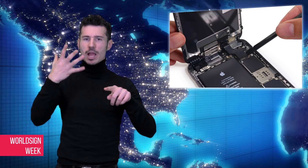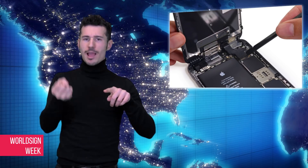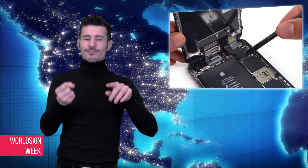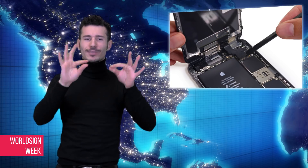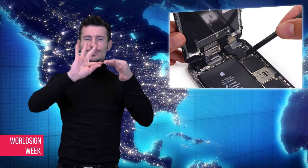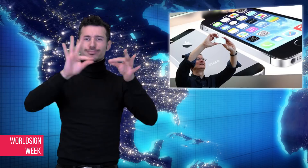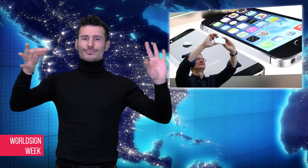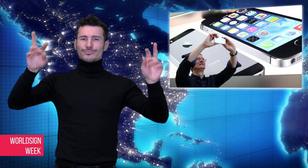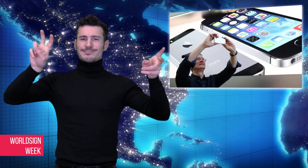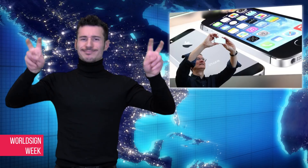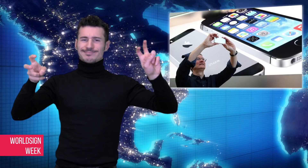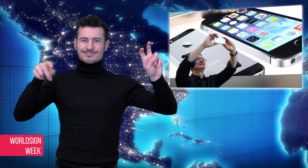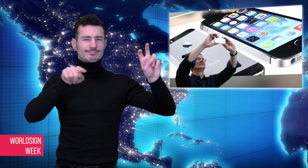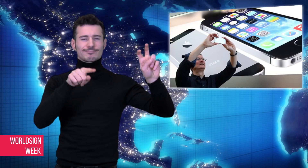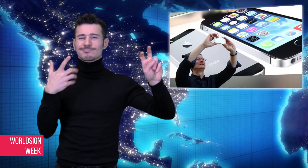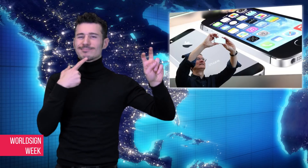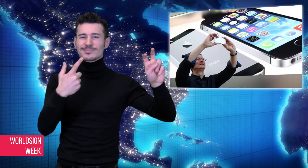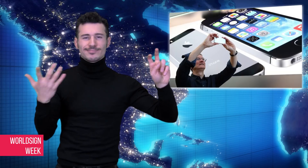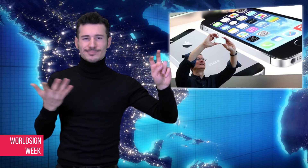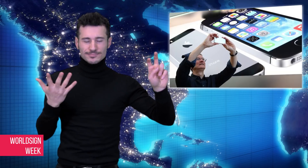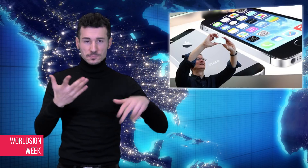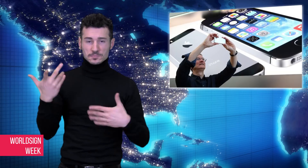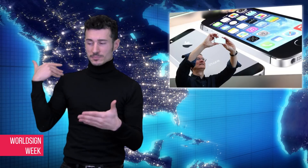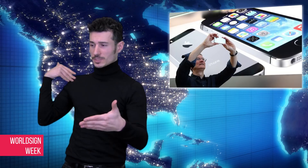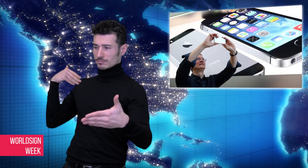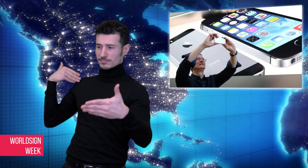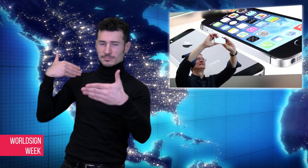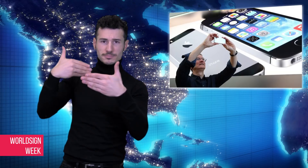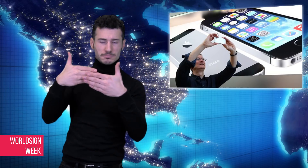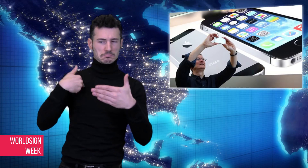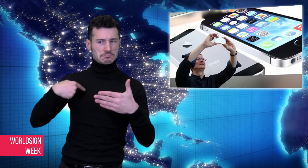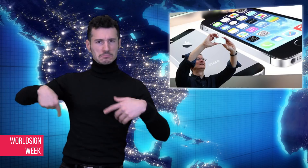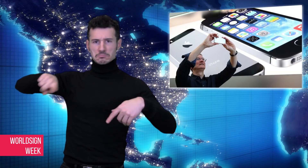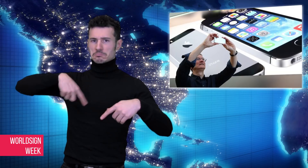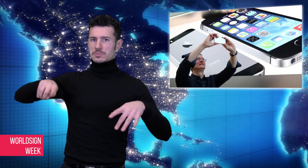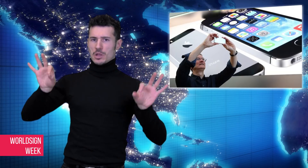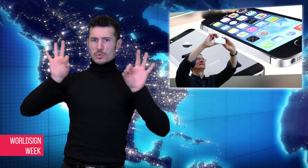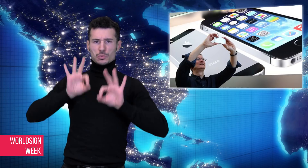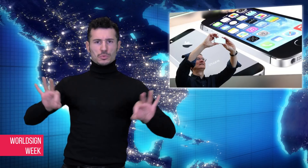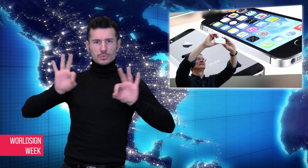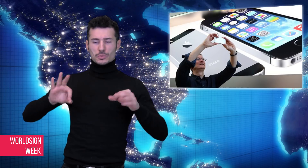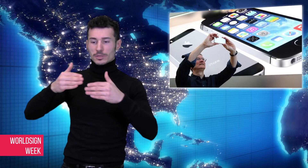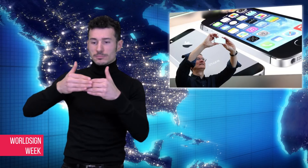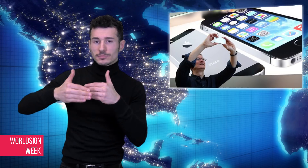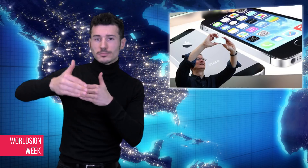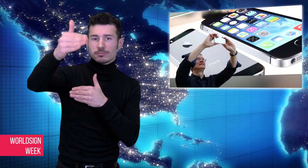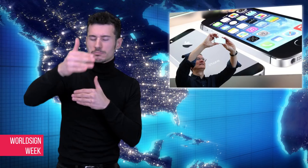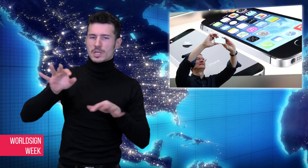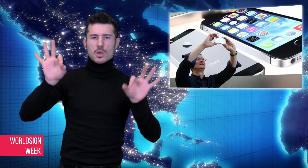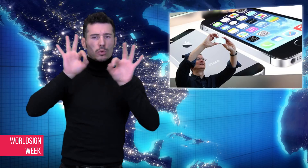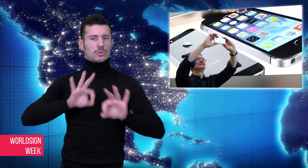intentionally shorten the life of any